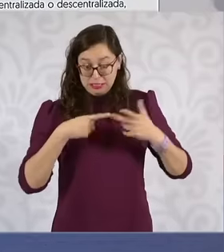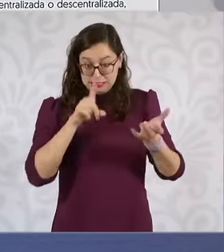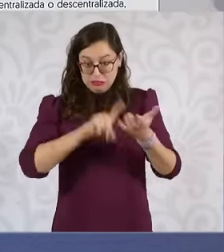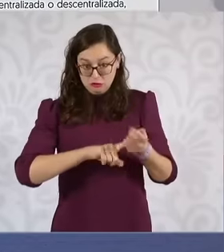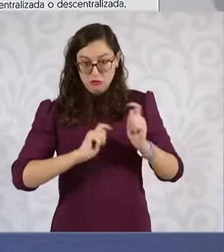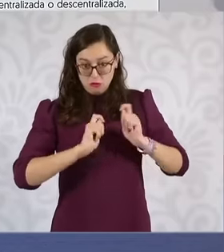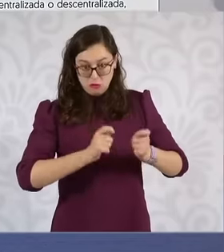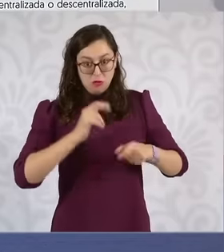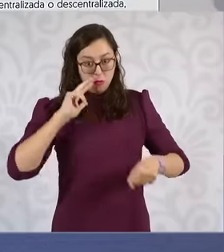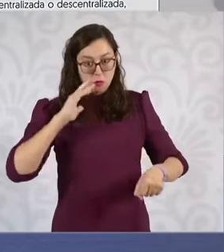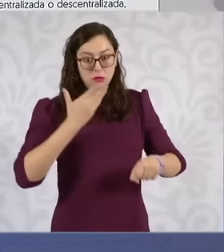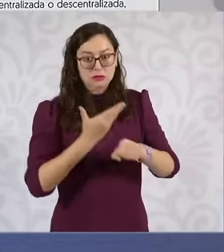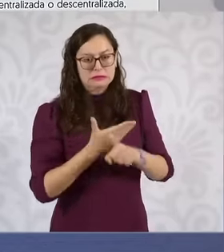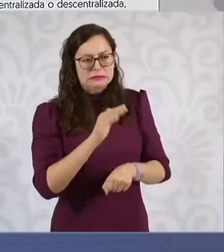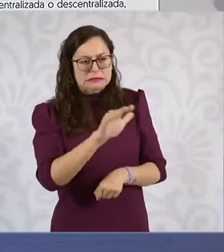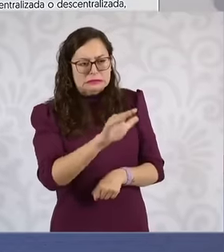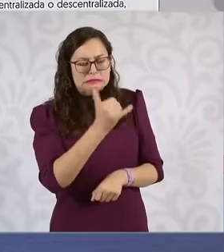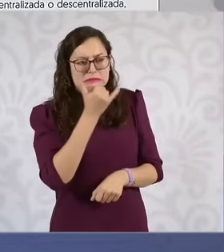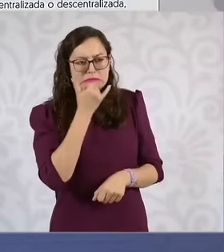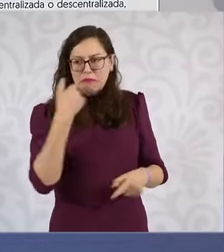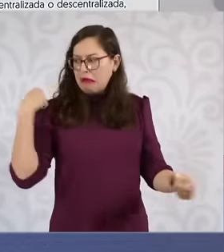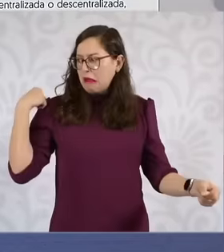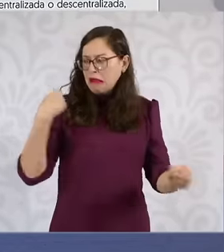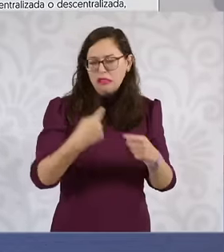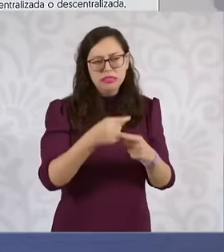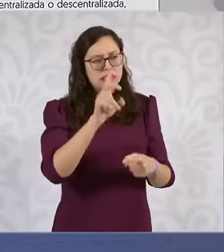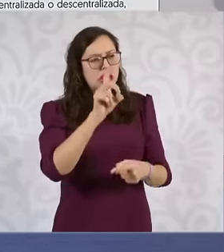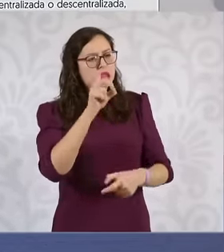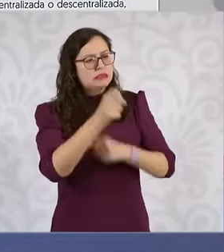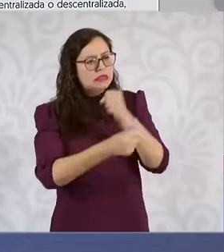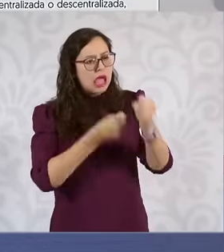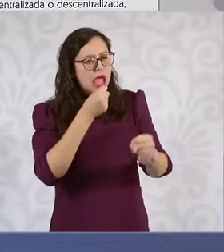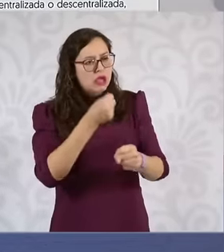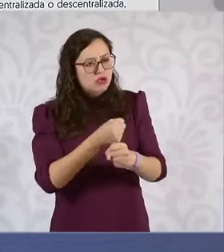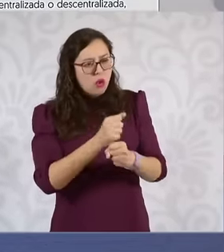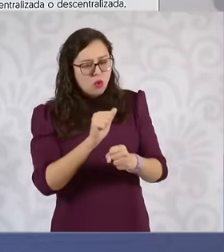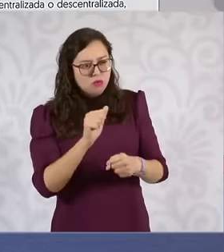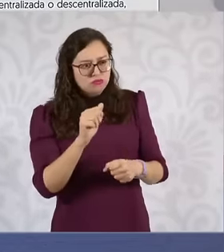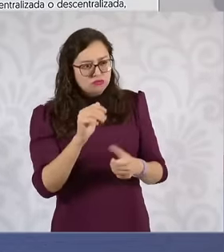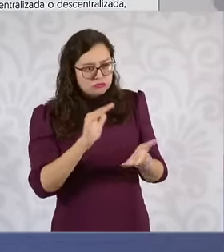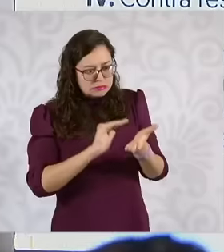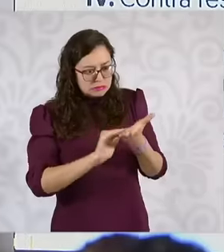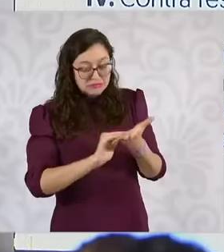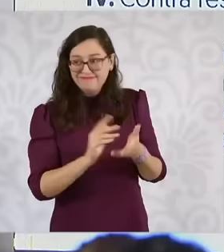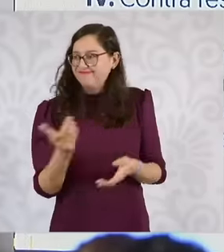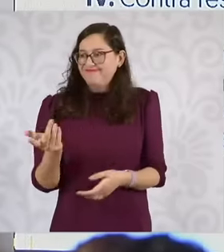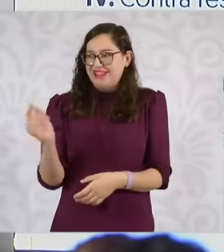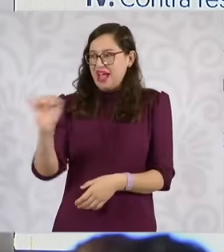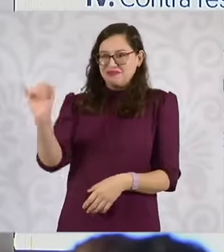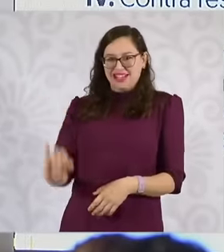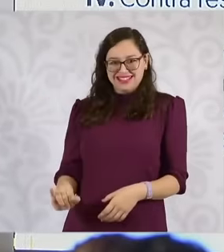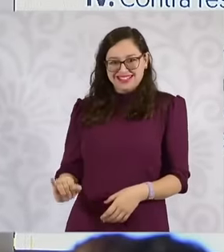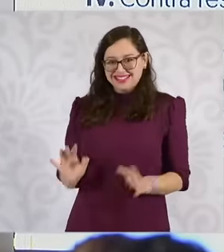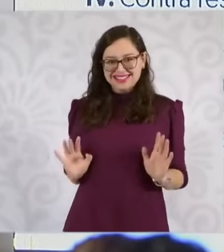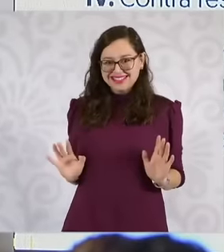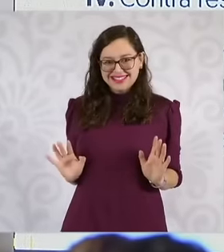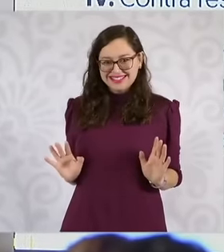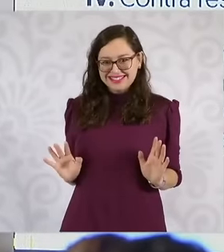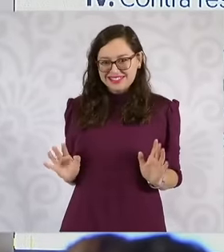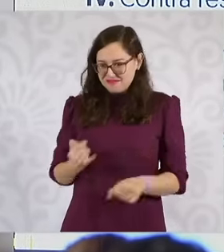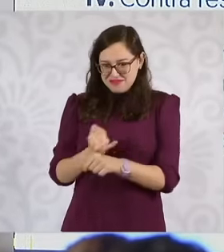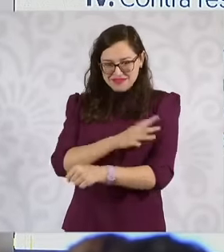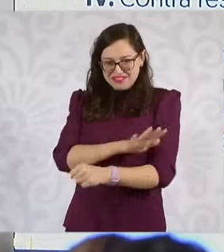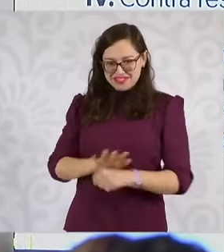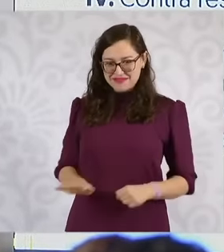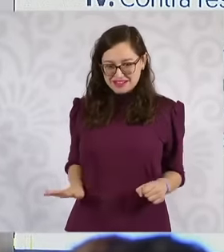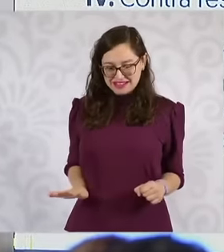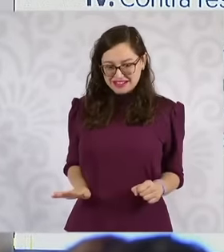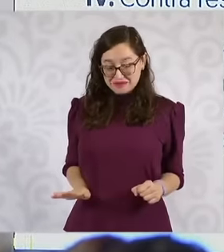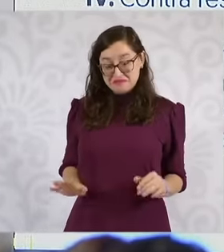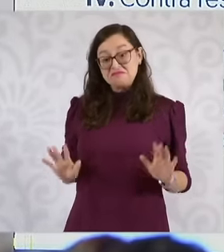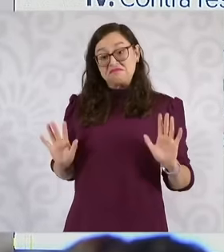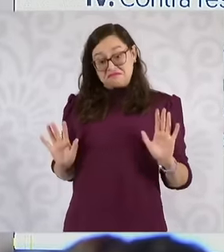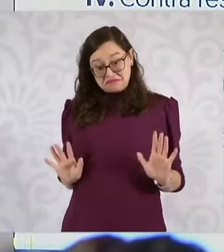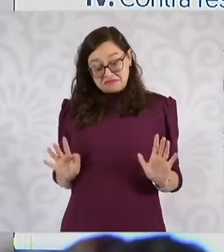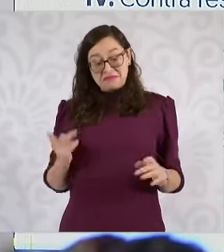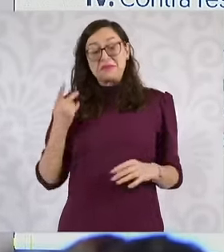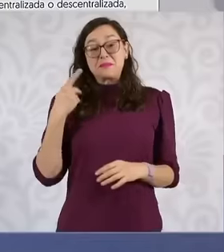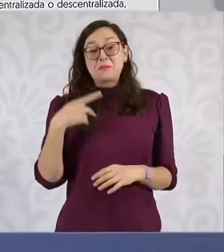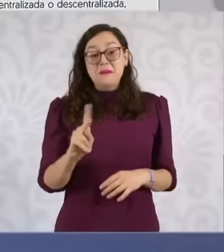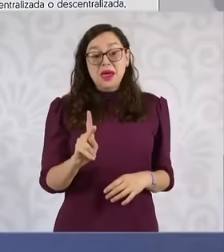a notification in the official gazette to eliminate What does eliminate mean But also this judge, look how clear